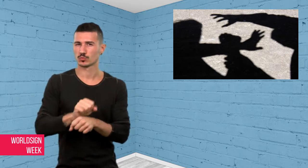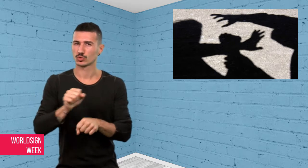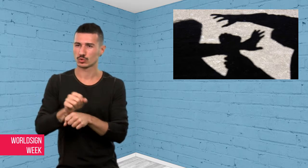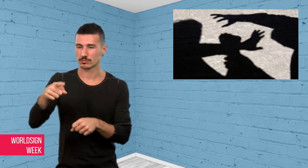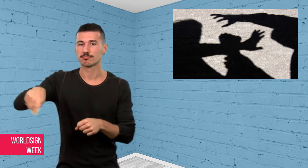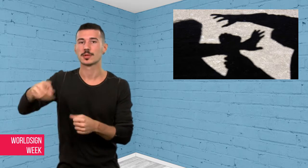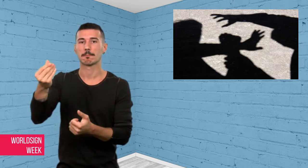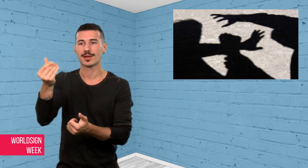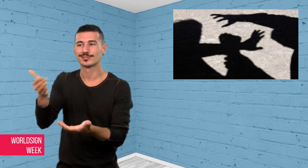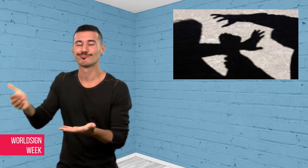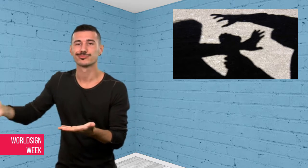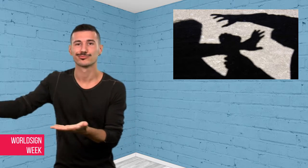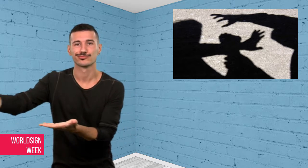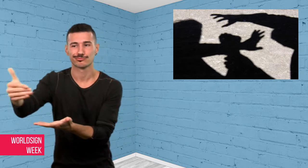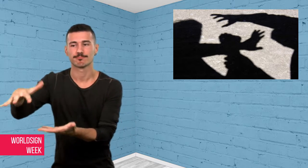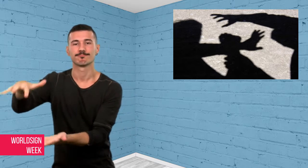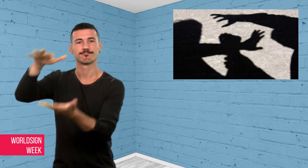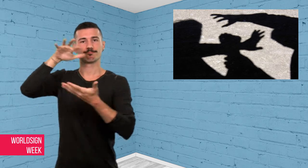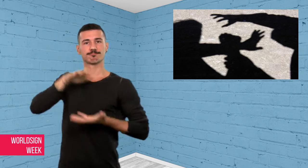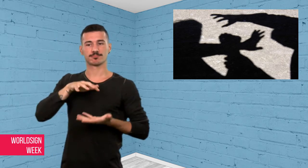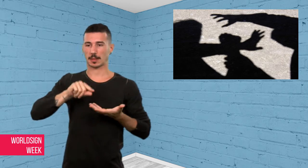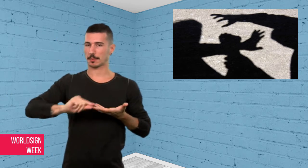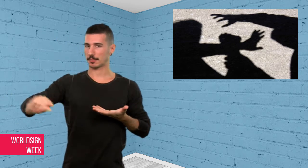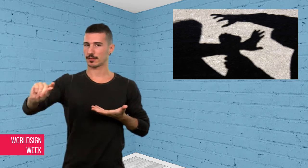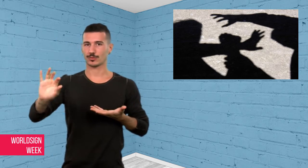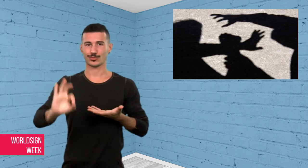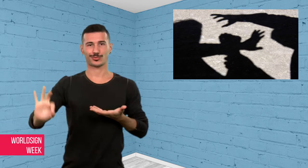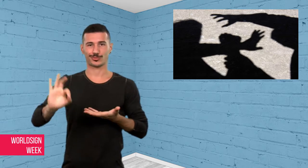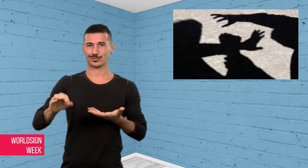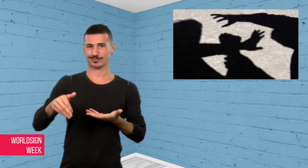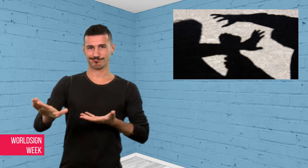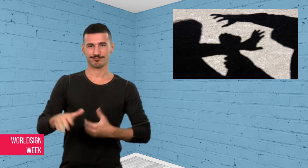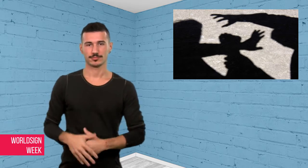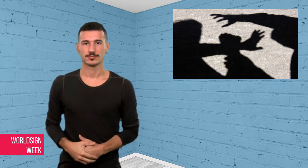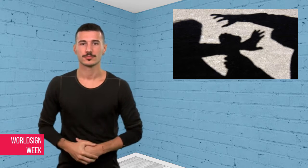giving all earnings to their captors.